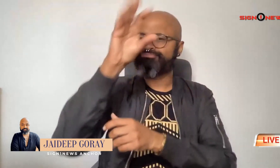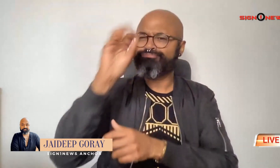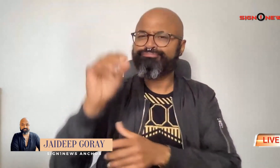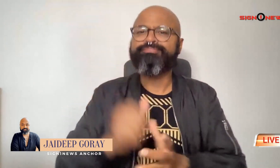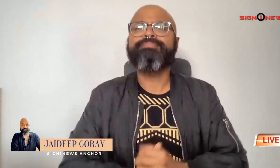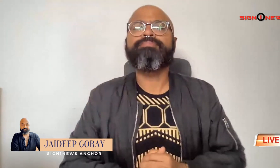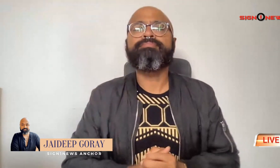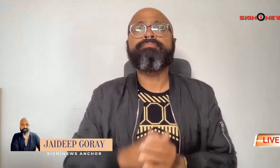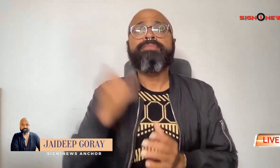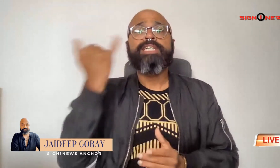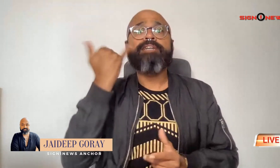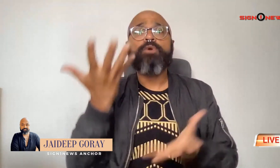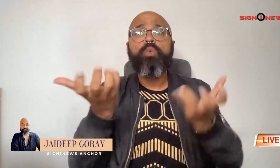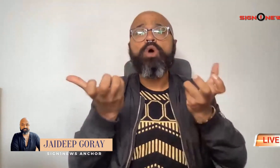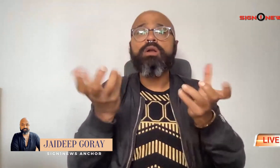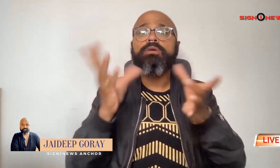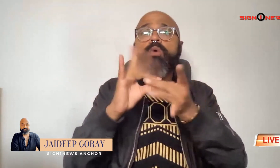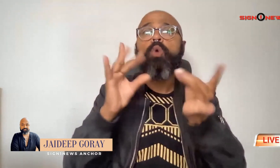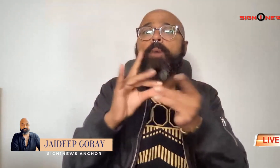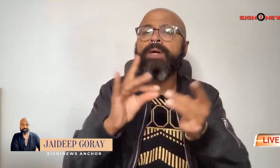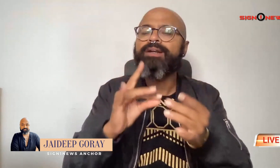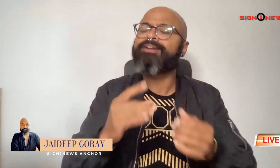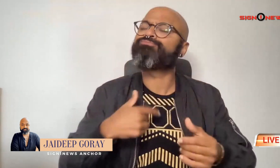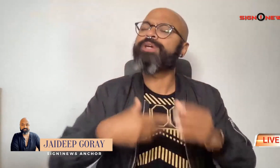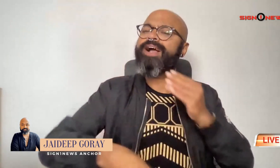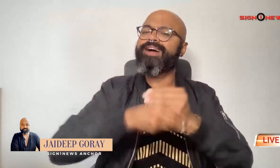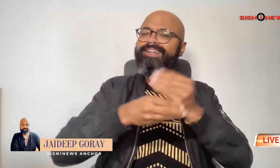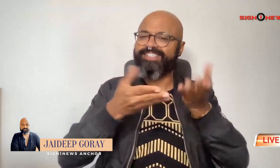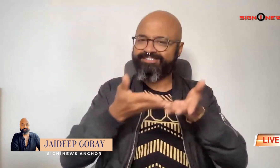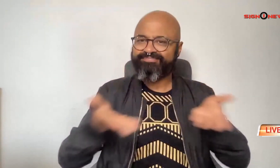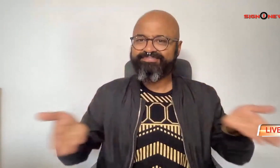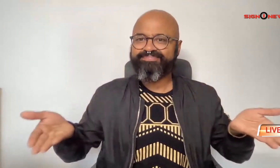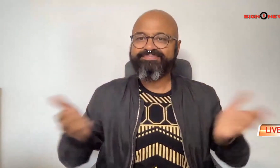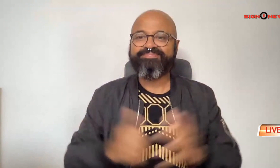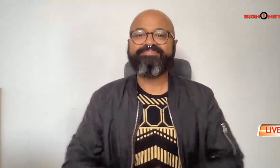if you post an interesting comment about this update we may add it at the bottom of the screen